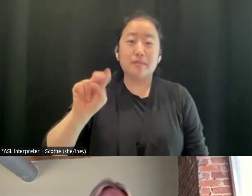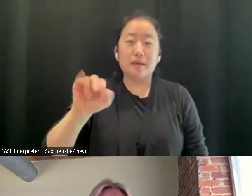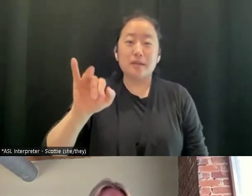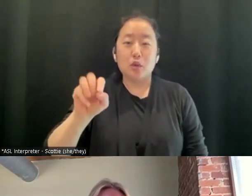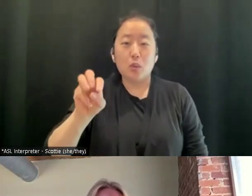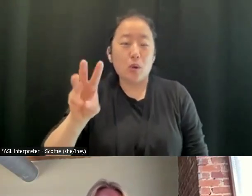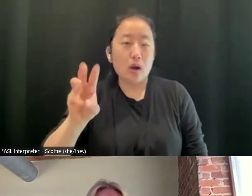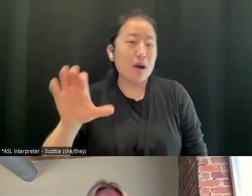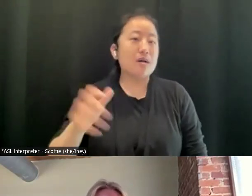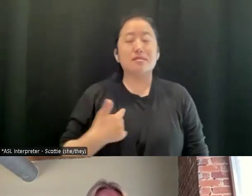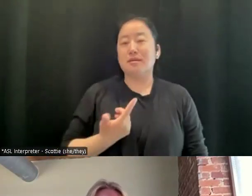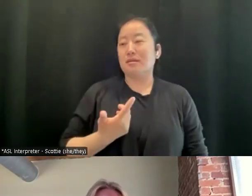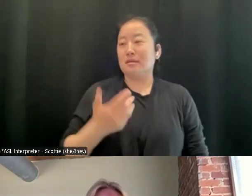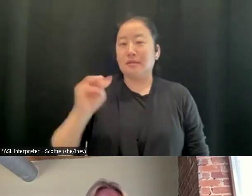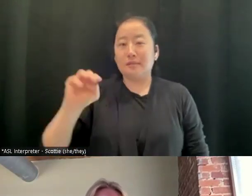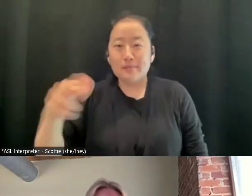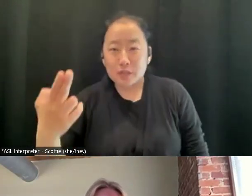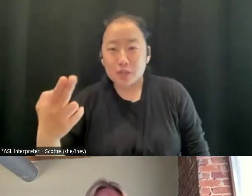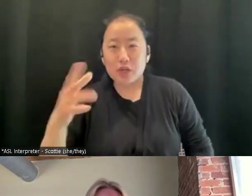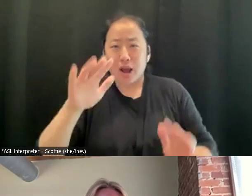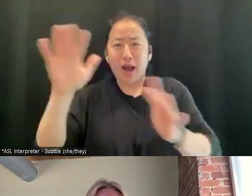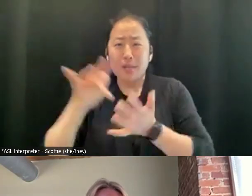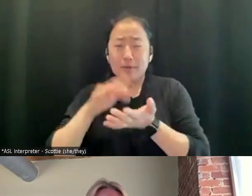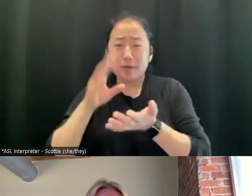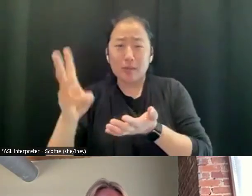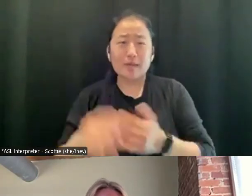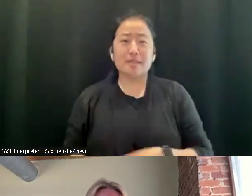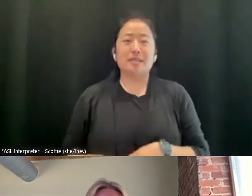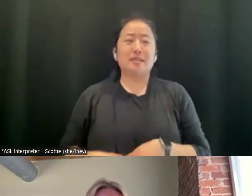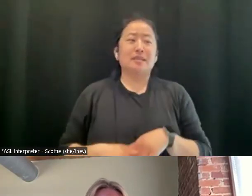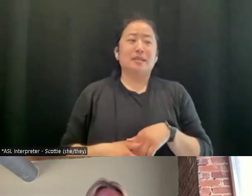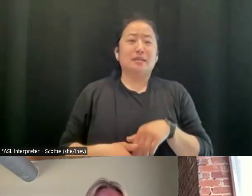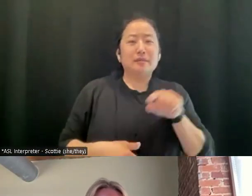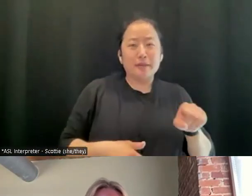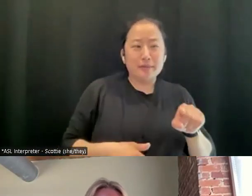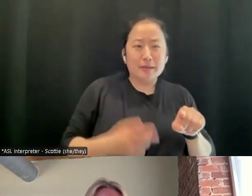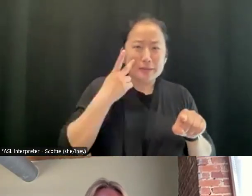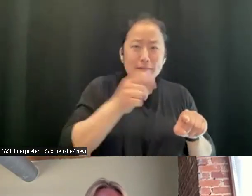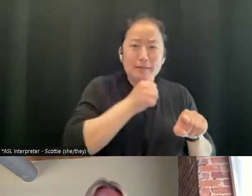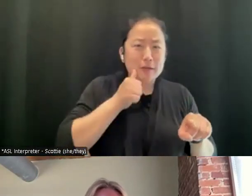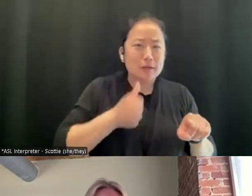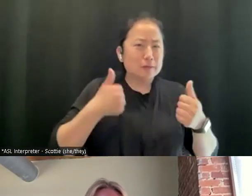Arizona because I saw Mike Buckley that starts with an M and I couldn't, so Tucson?